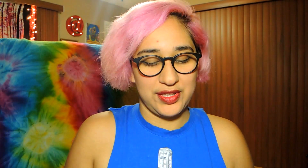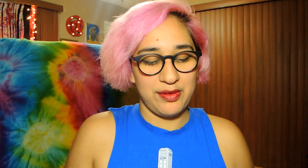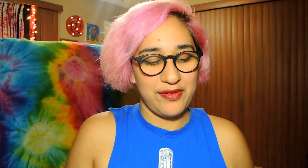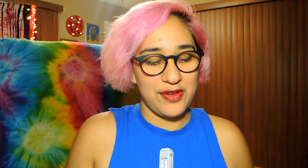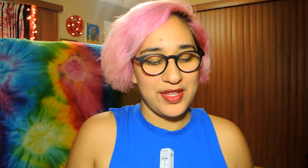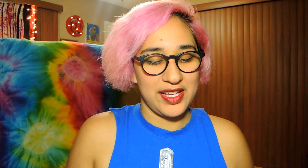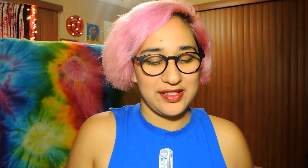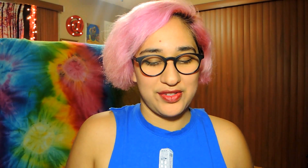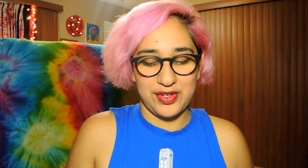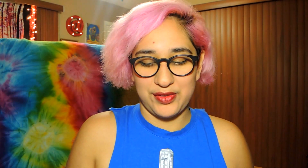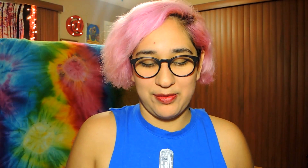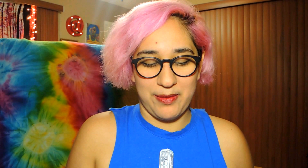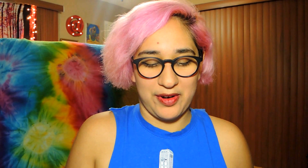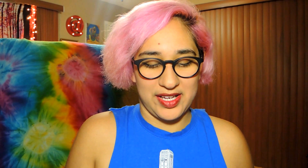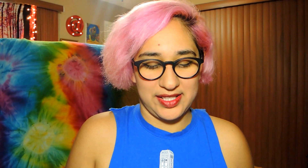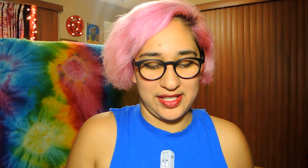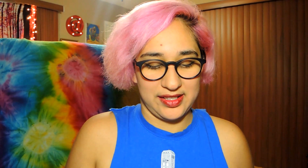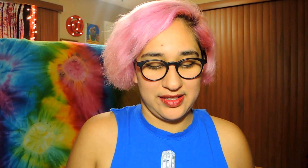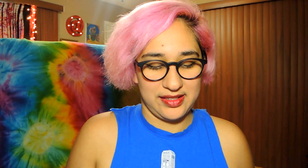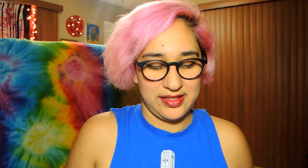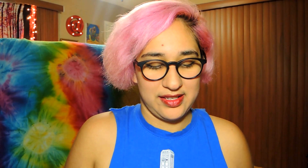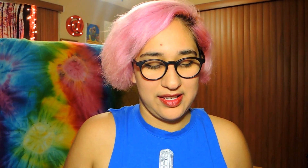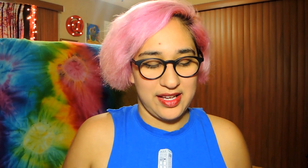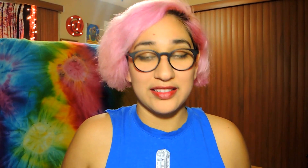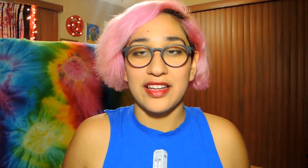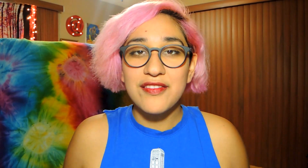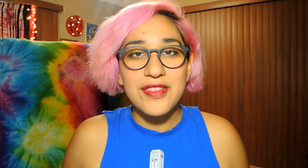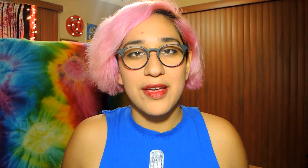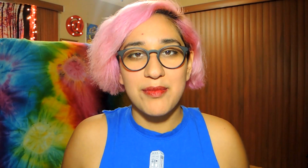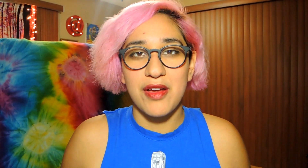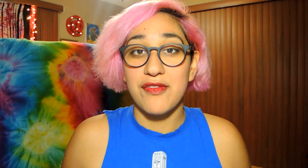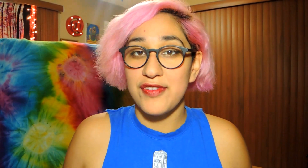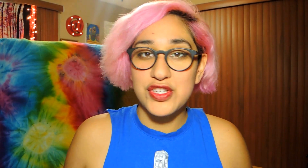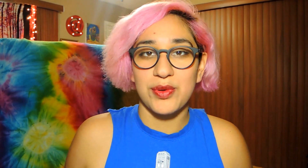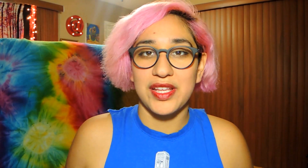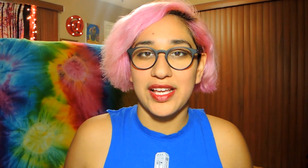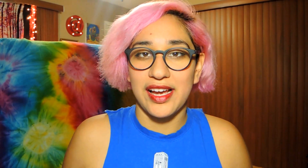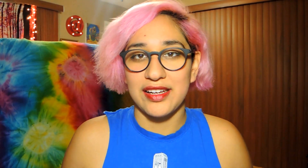So there were a few that I struggled with memorizing... a lot of them visually kind